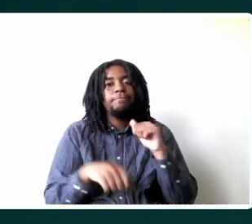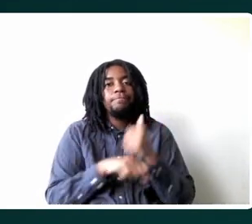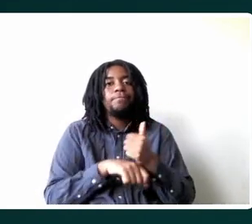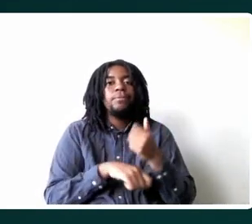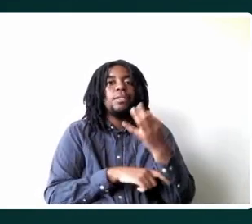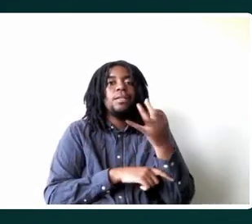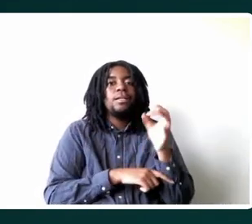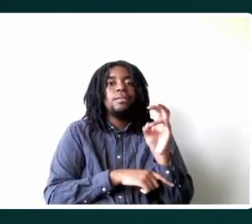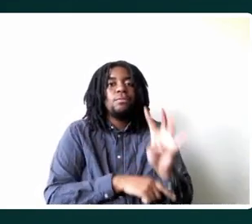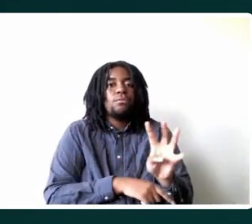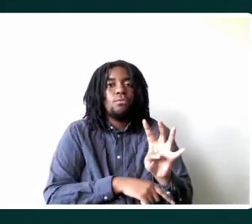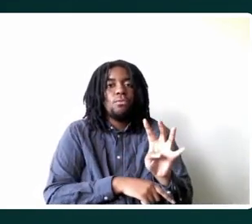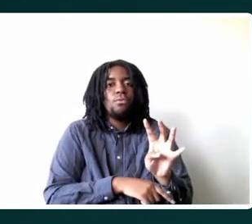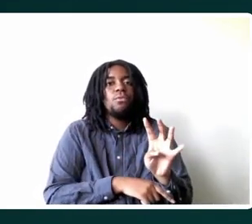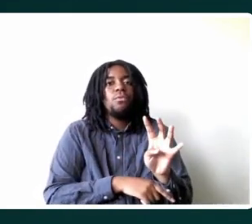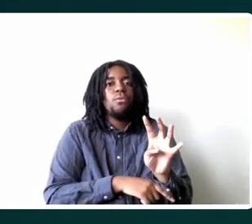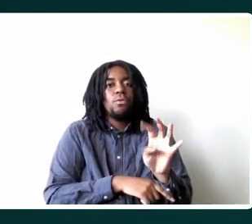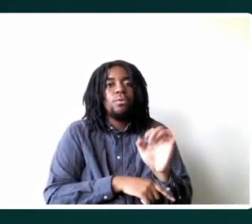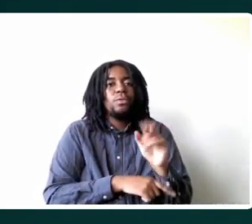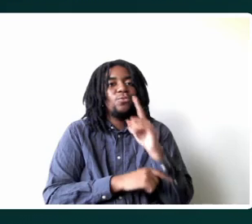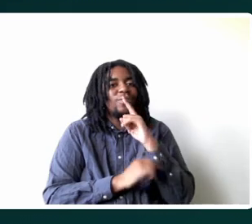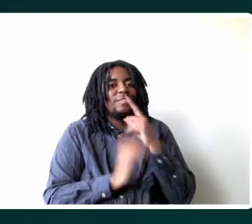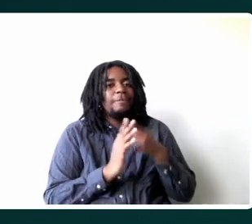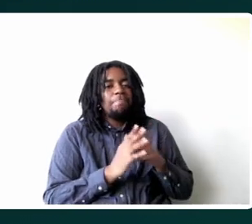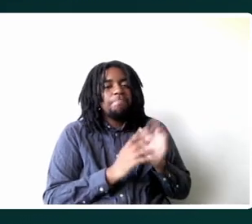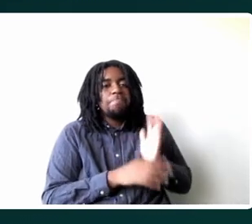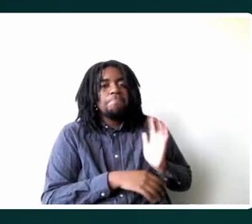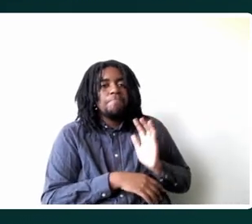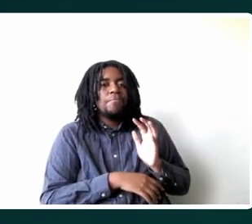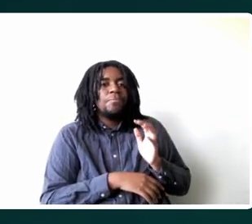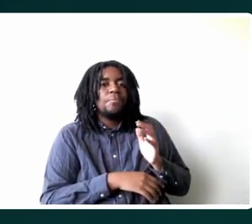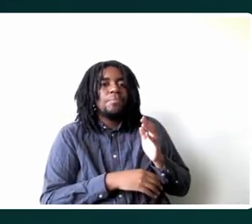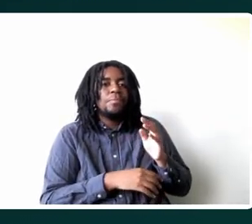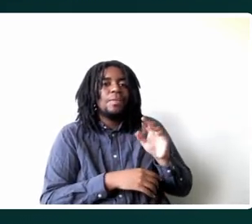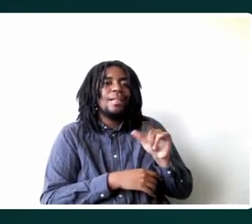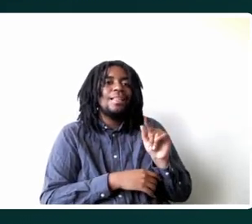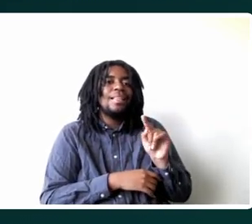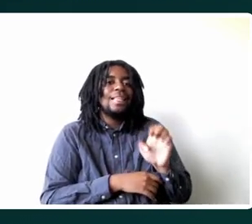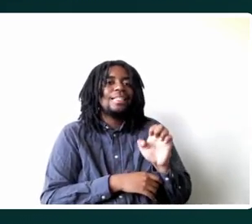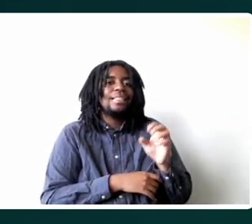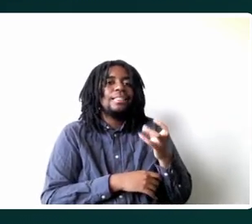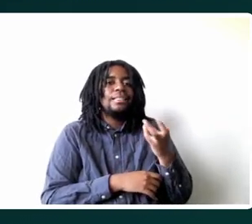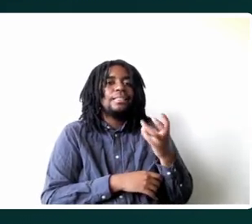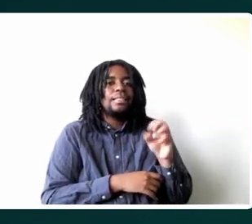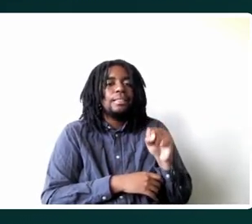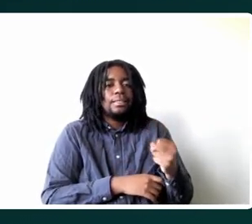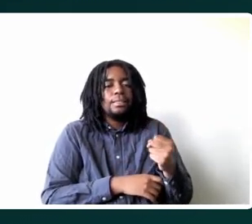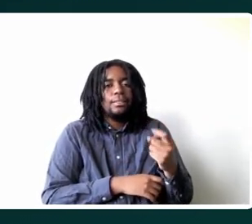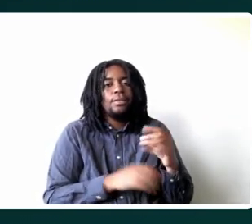was really begun in the late sixties as some -- an organization called The Workshop for Careers